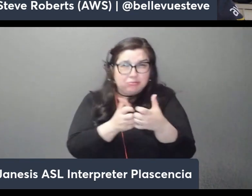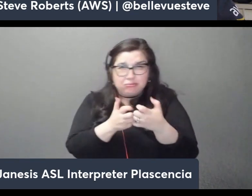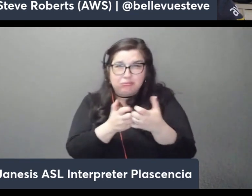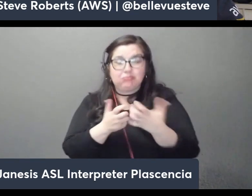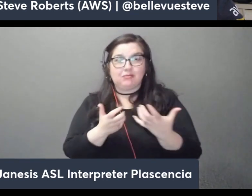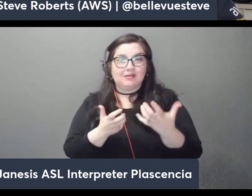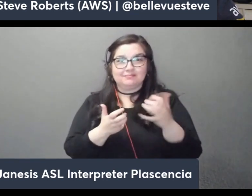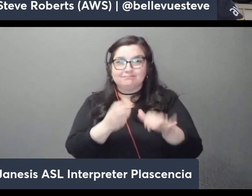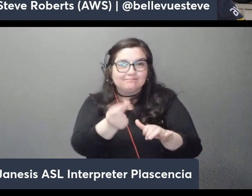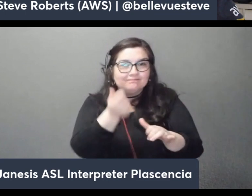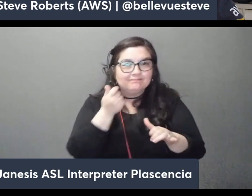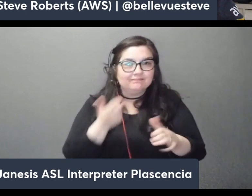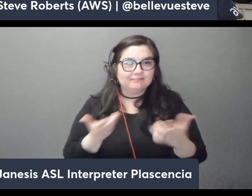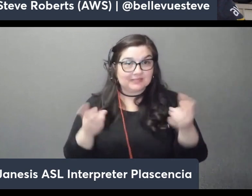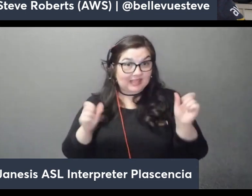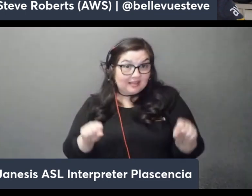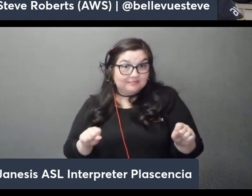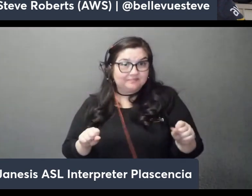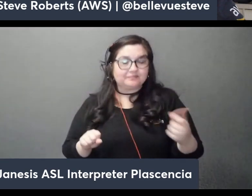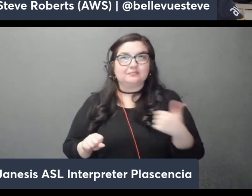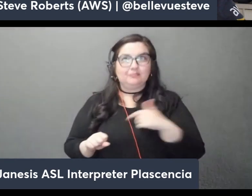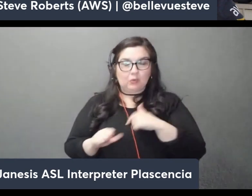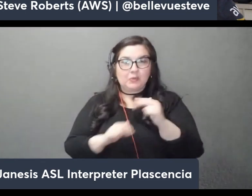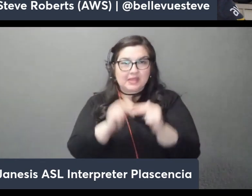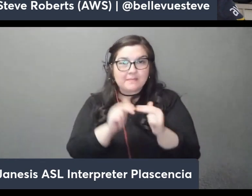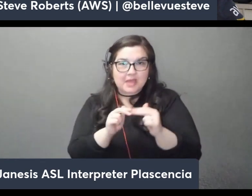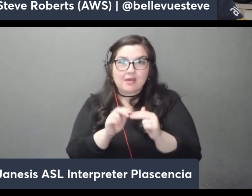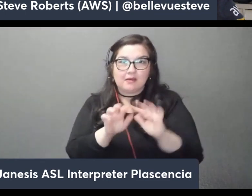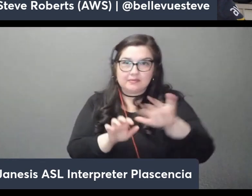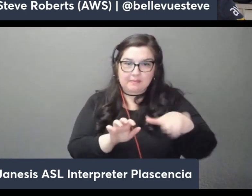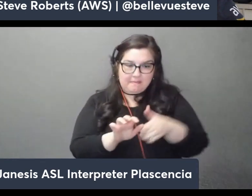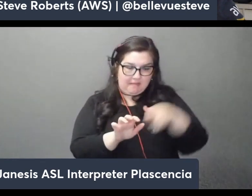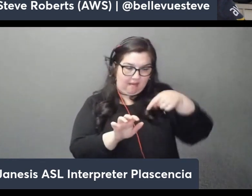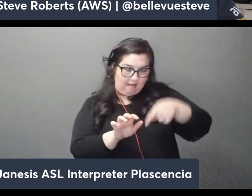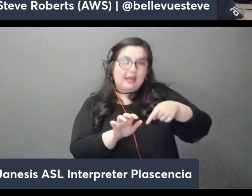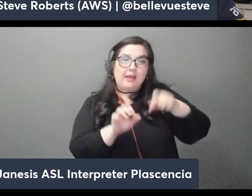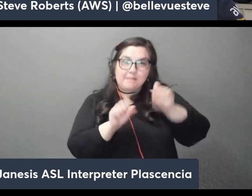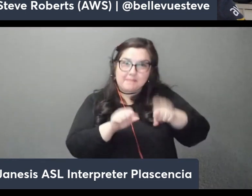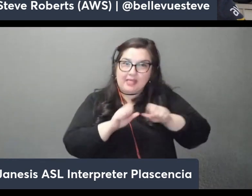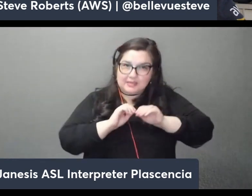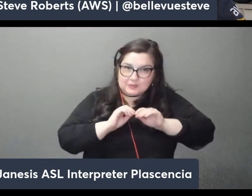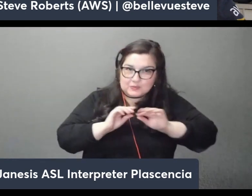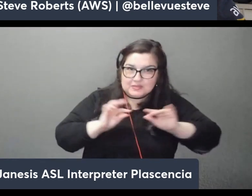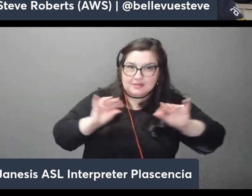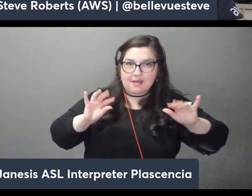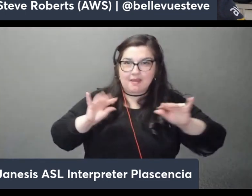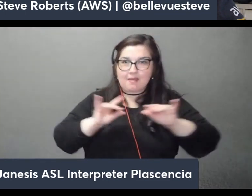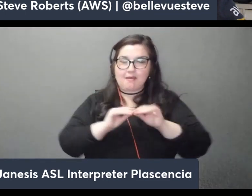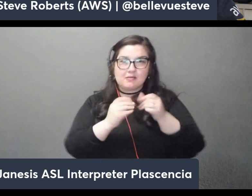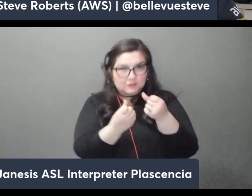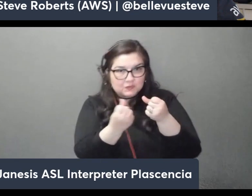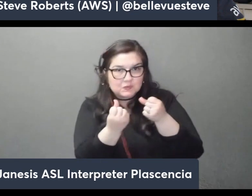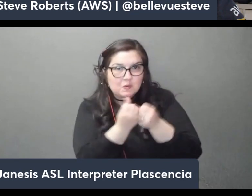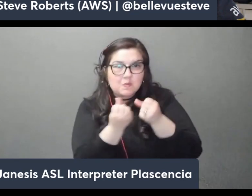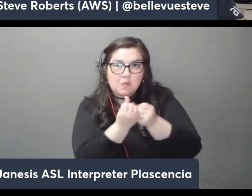So we built our back end so that we can scale to be able to support what you need,